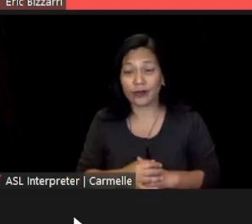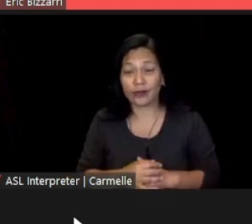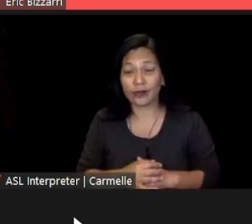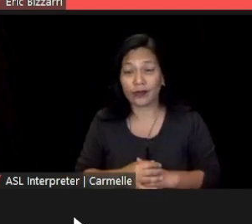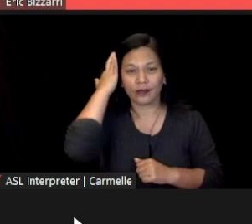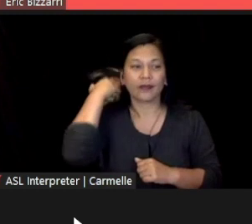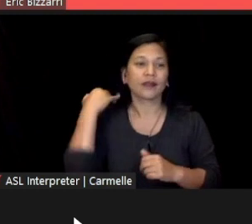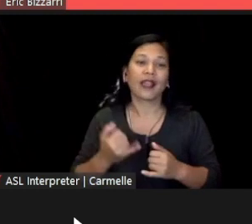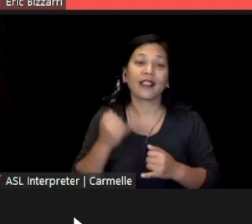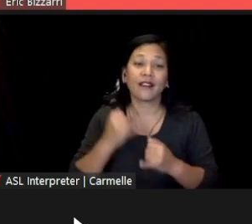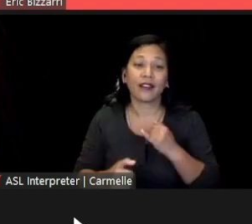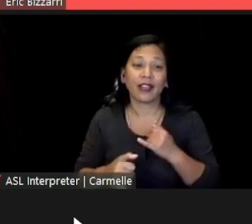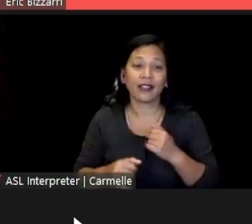Finally the envelope.